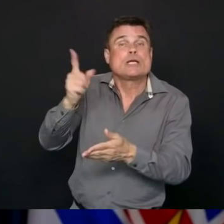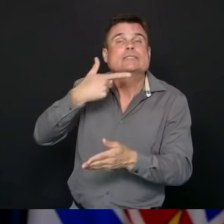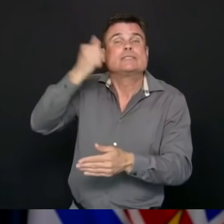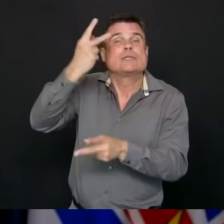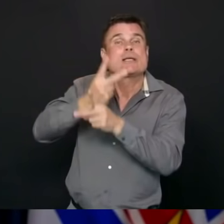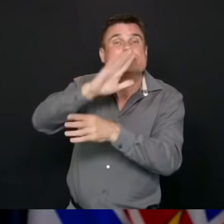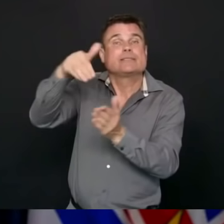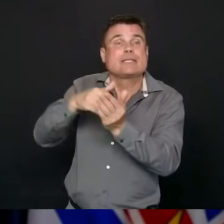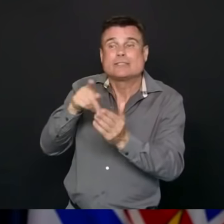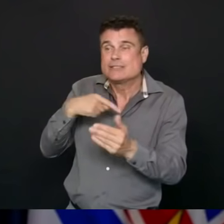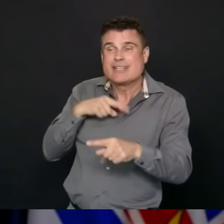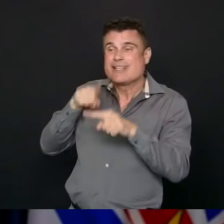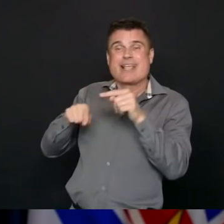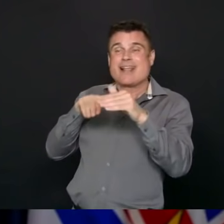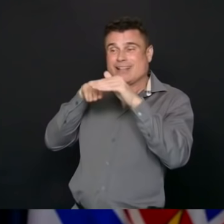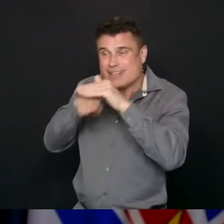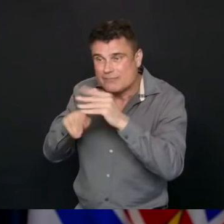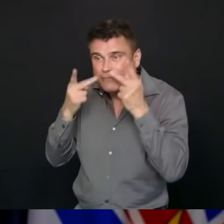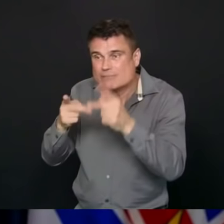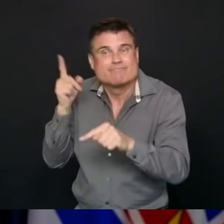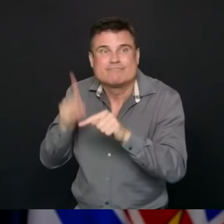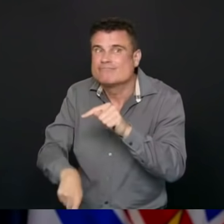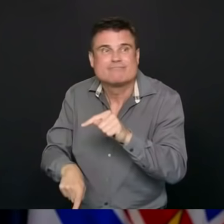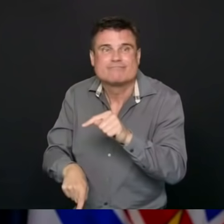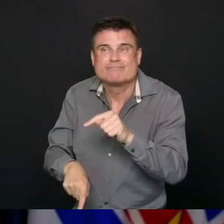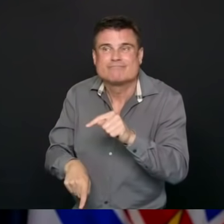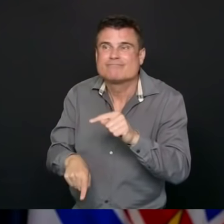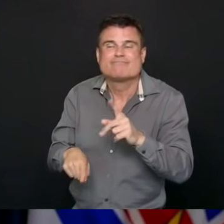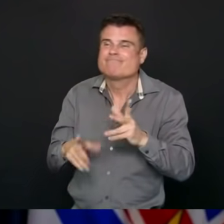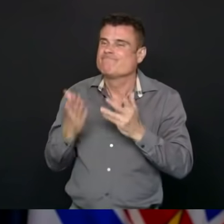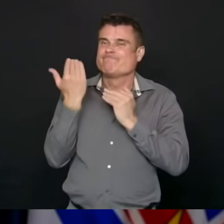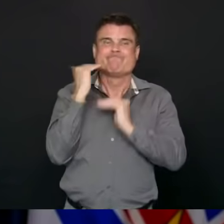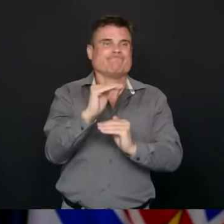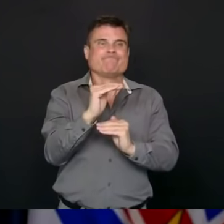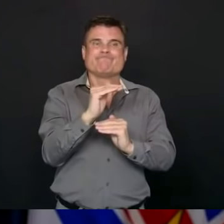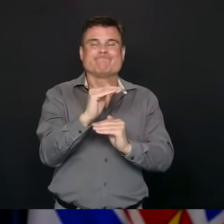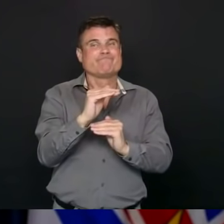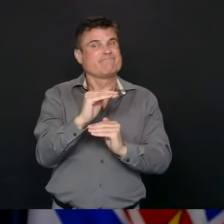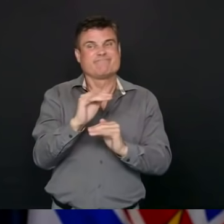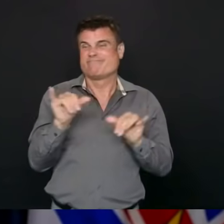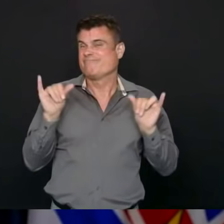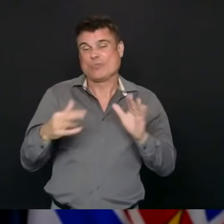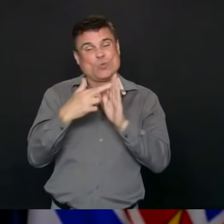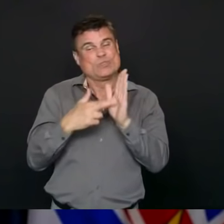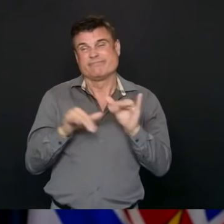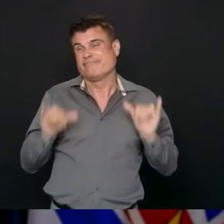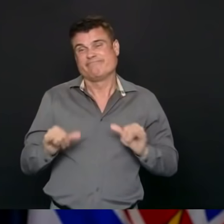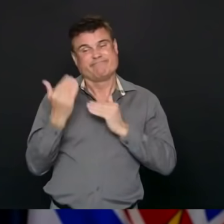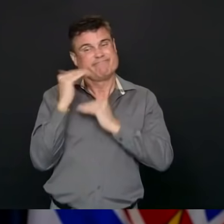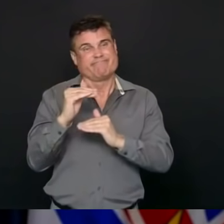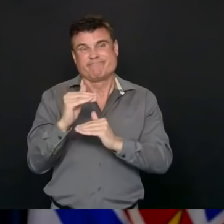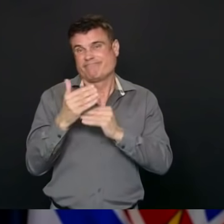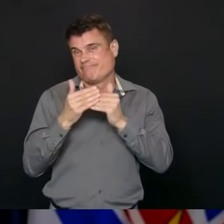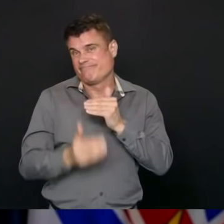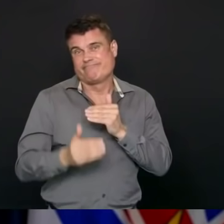care and acute care must continue. We have 22 active outbreaks in long-term care sites as Dr Henry has just reported